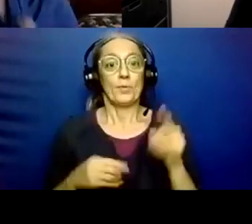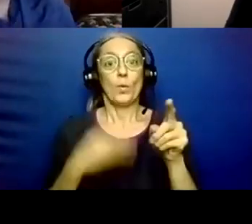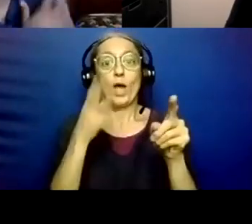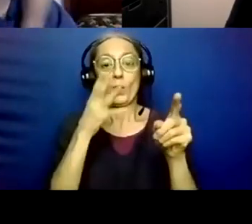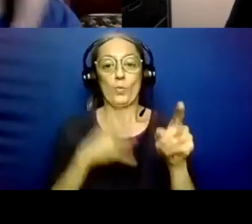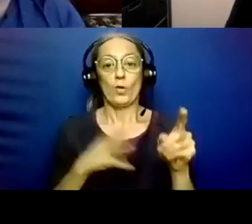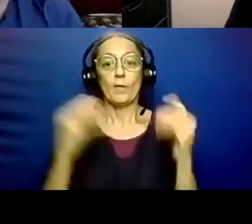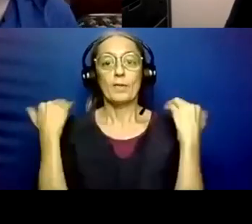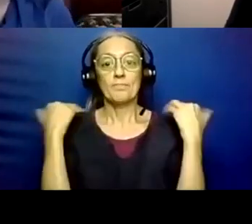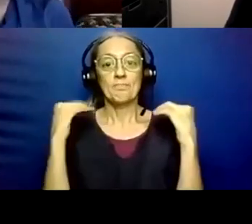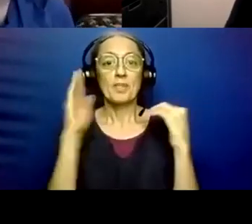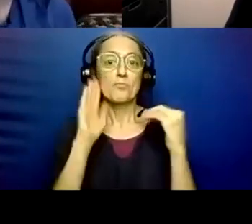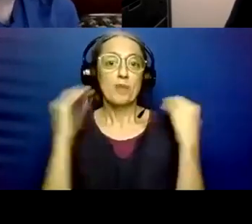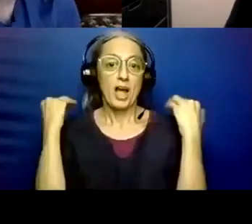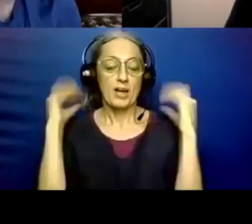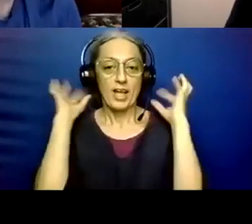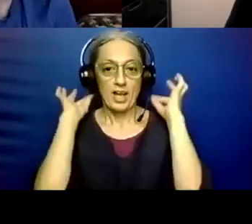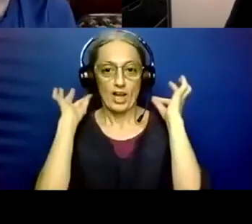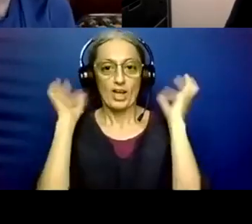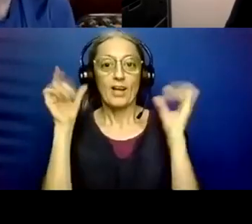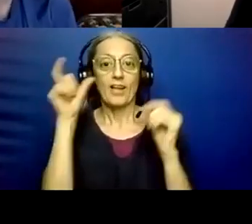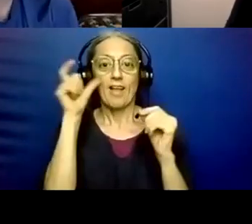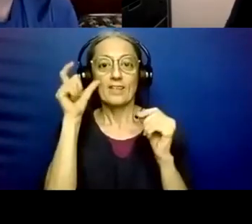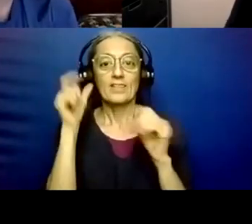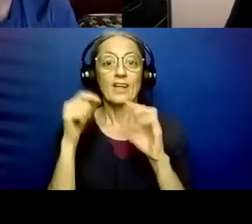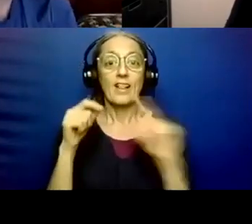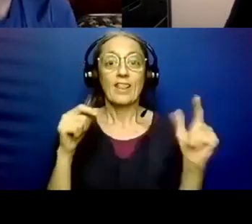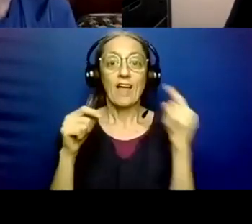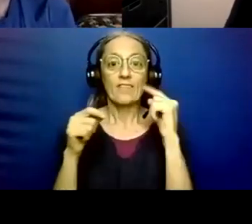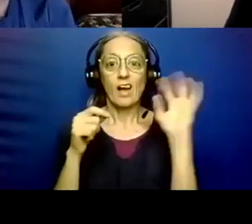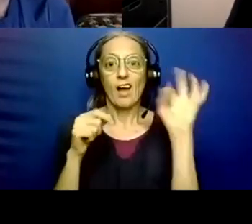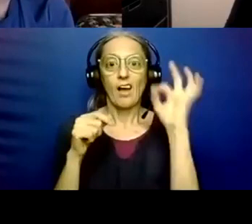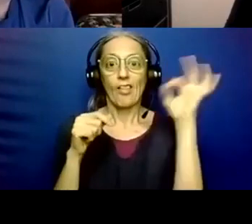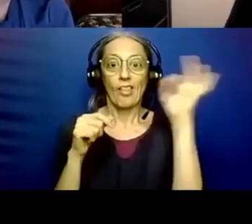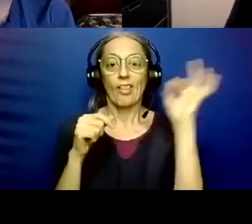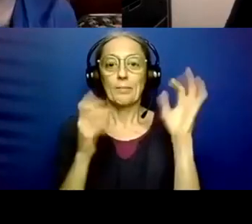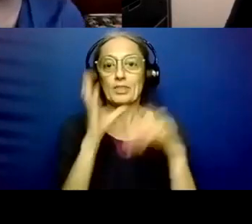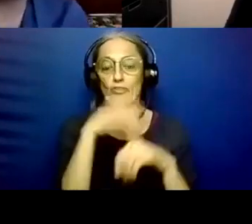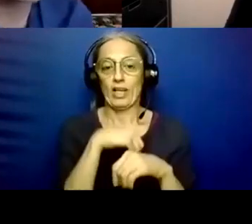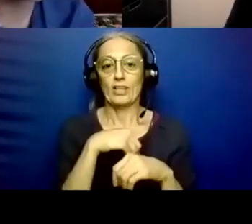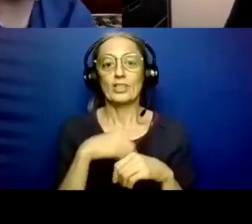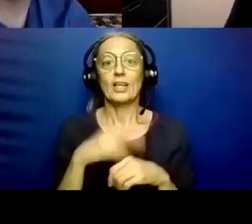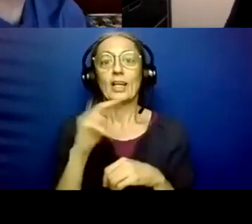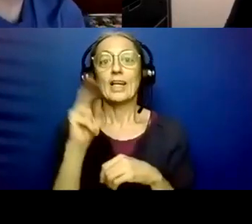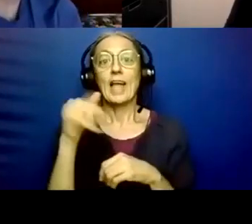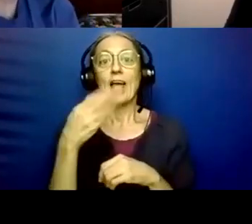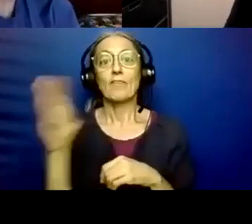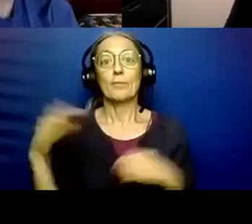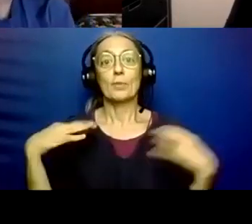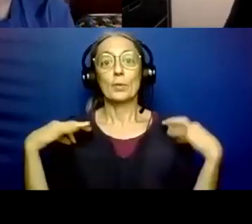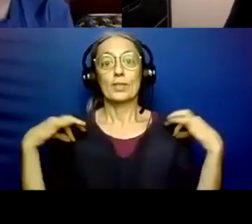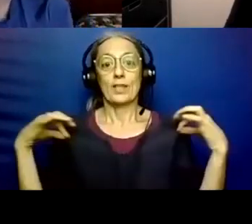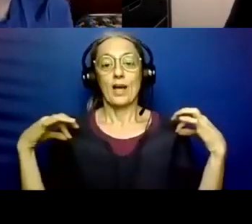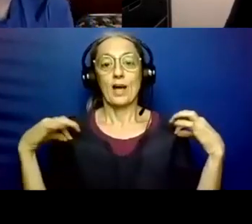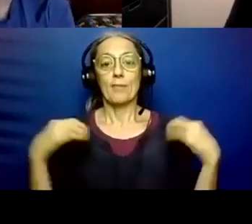glasses. I have a wonky left eye. I'm wearing a navy blue top with the CommunicationFIRST logo button.